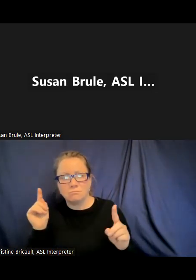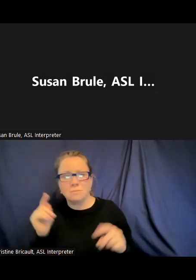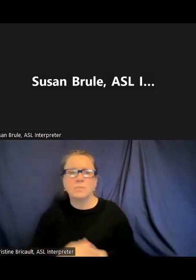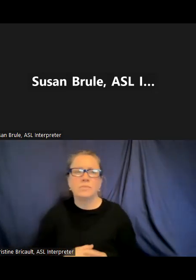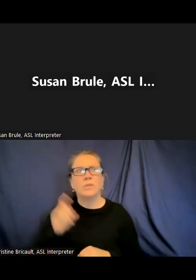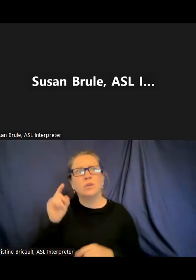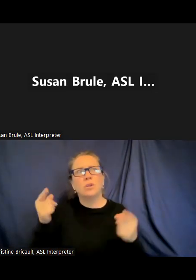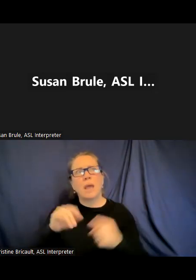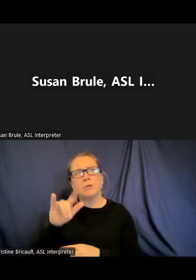in July of next year.